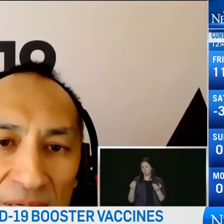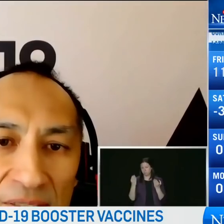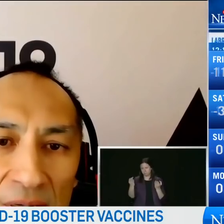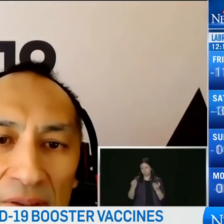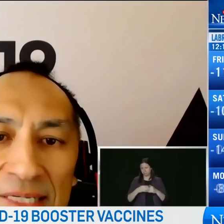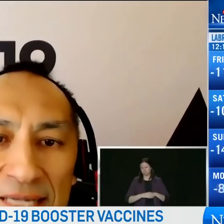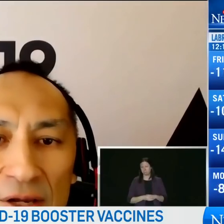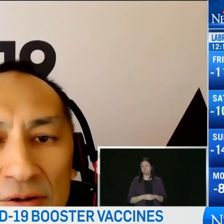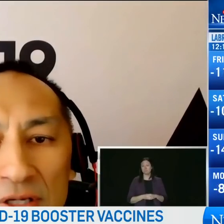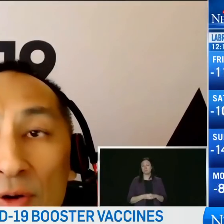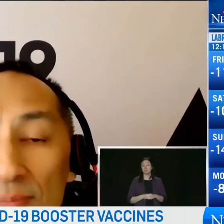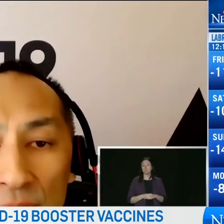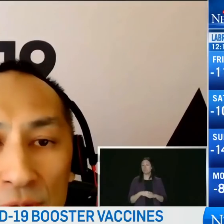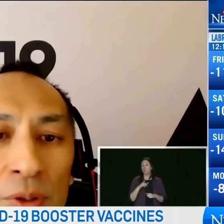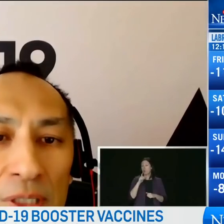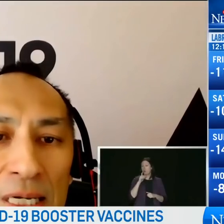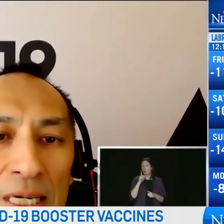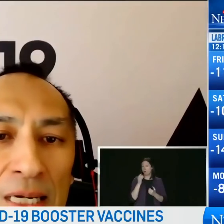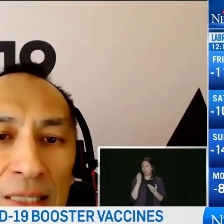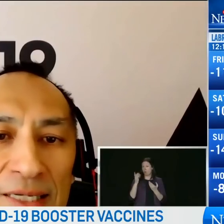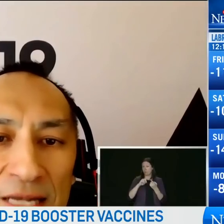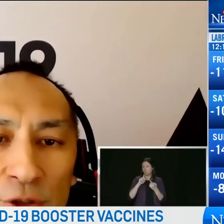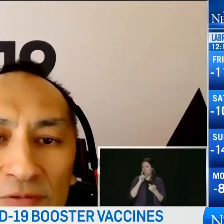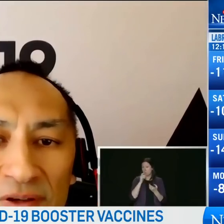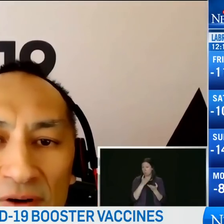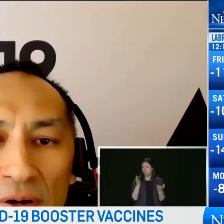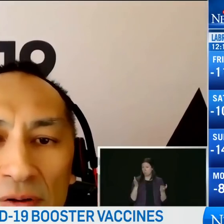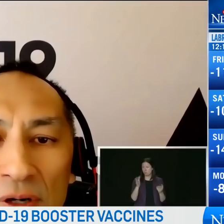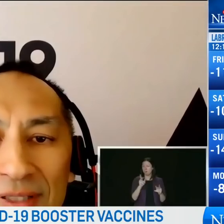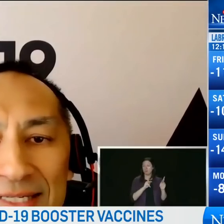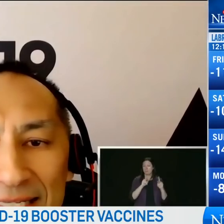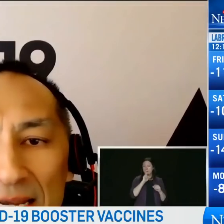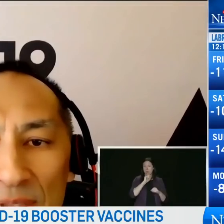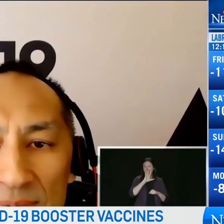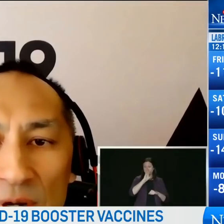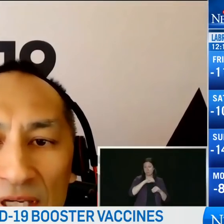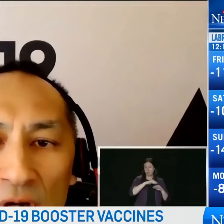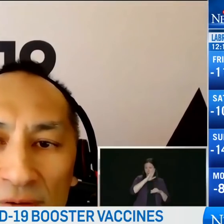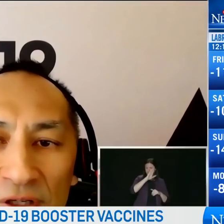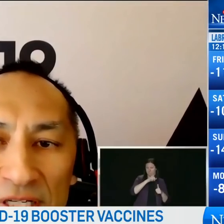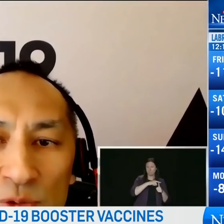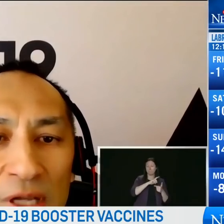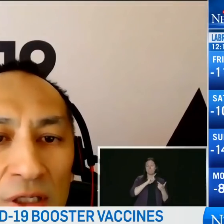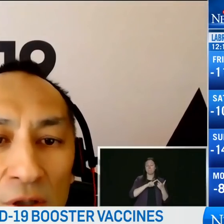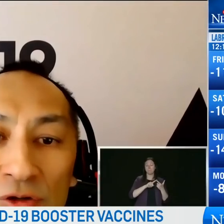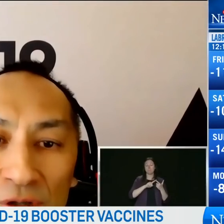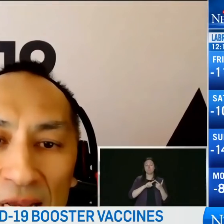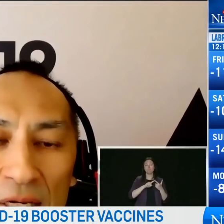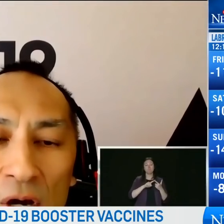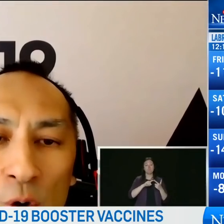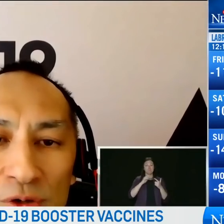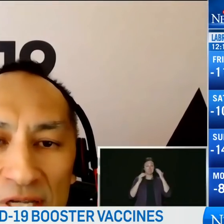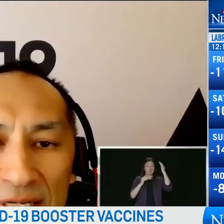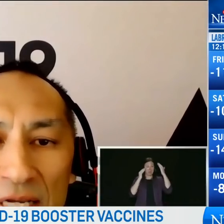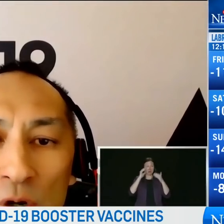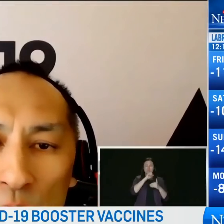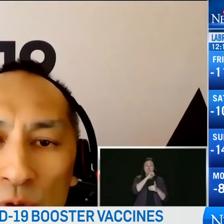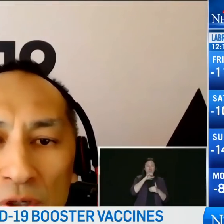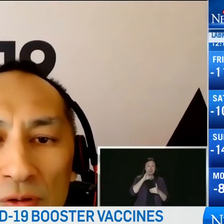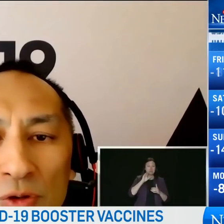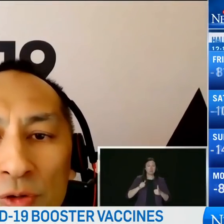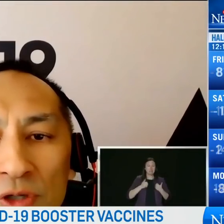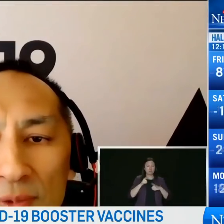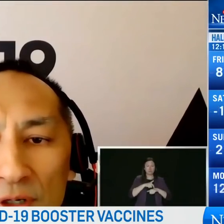AFTER COMPLETION OF A PRIMARY